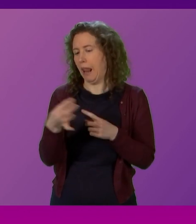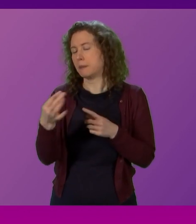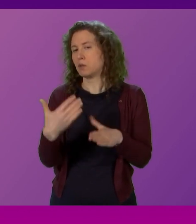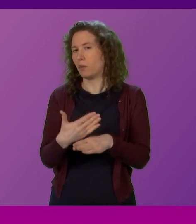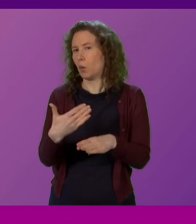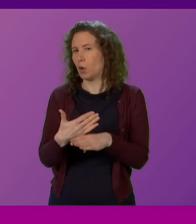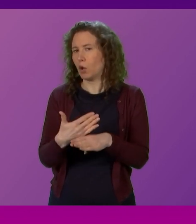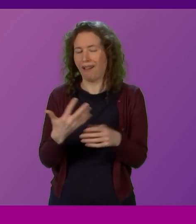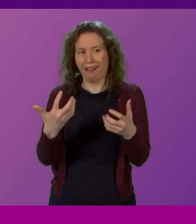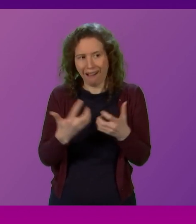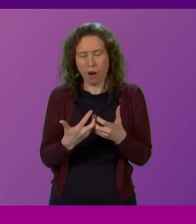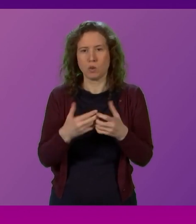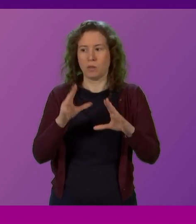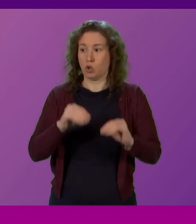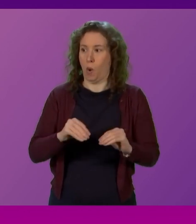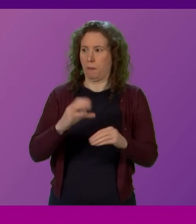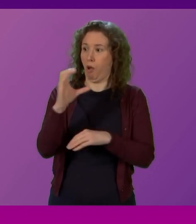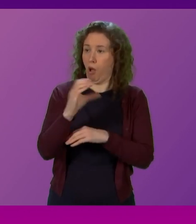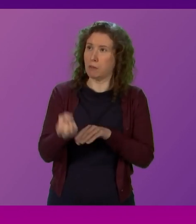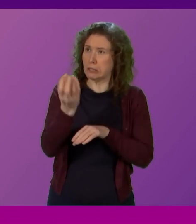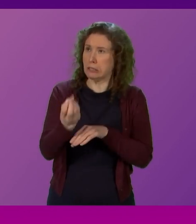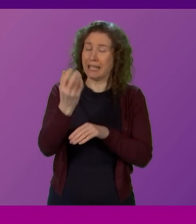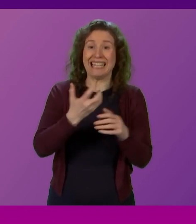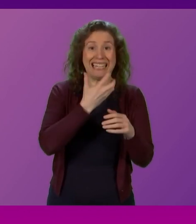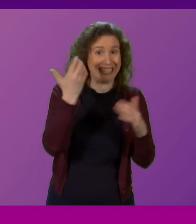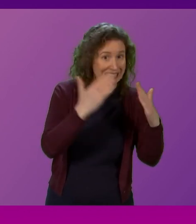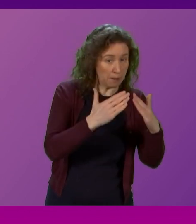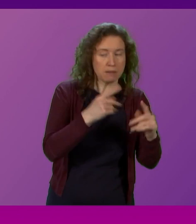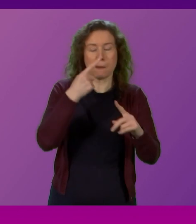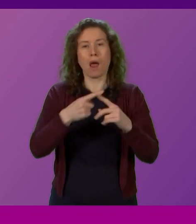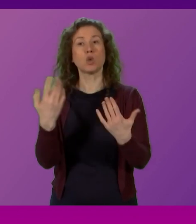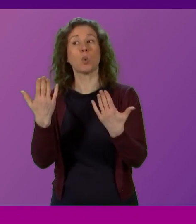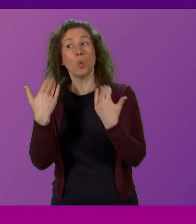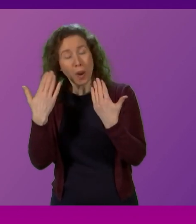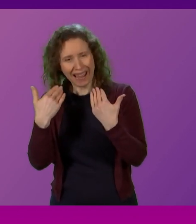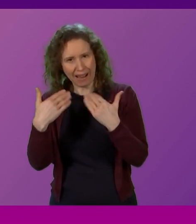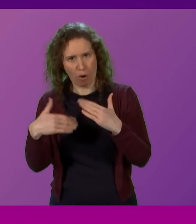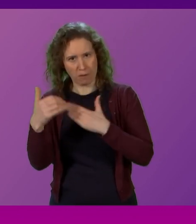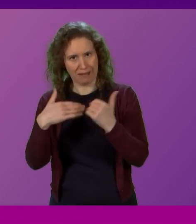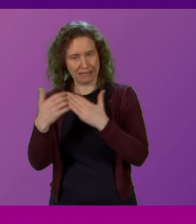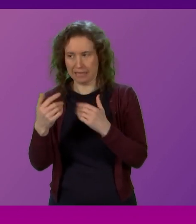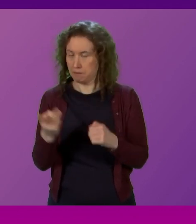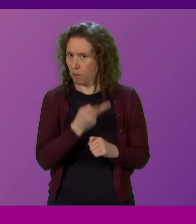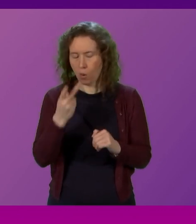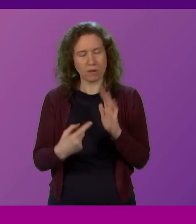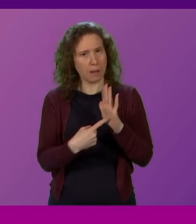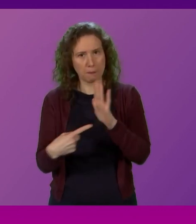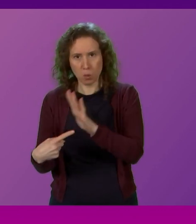How we decarbonise the heating and cooling of our buildings is incredibly important as